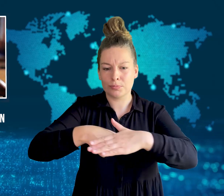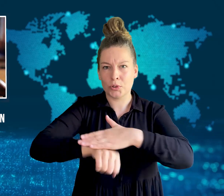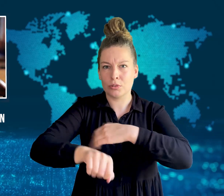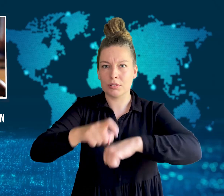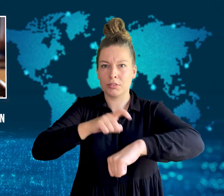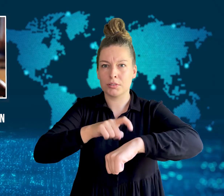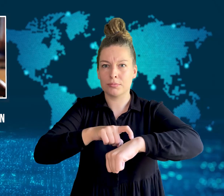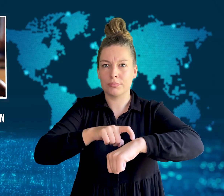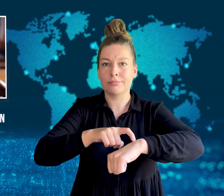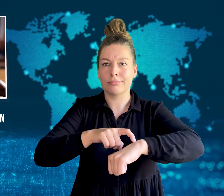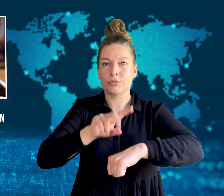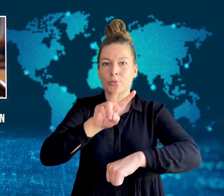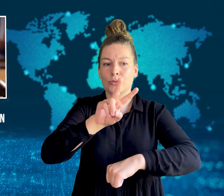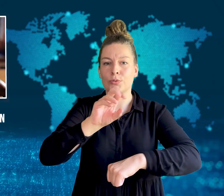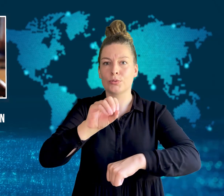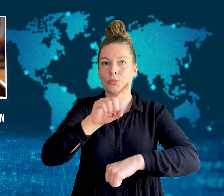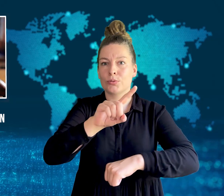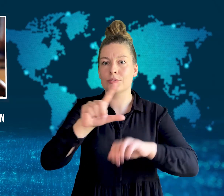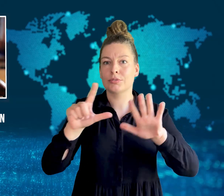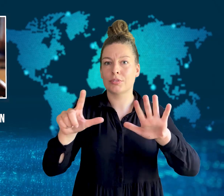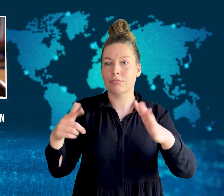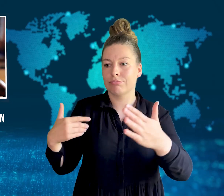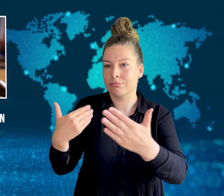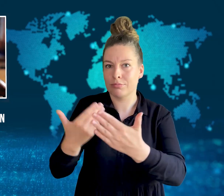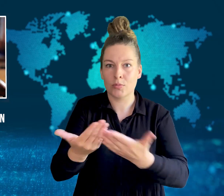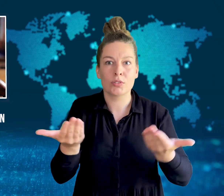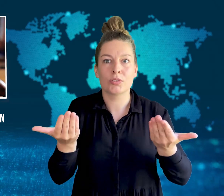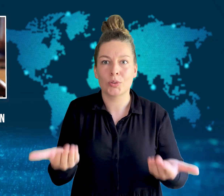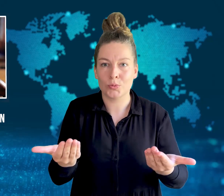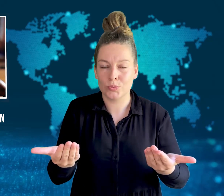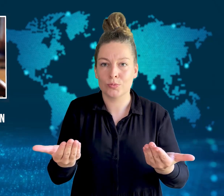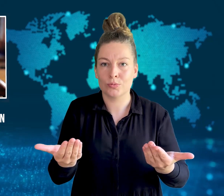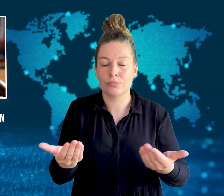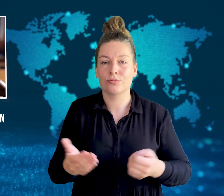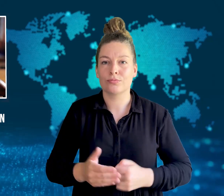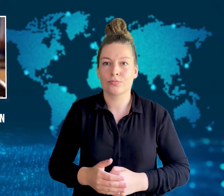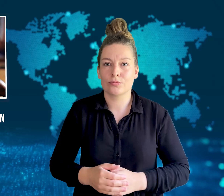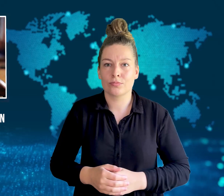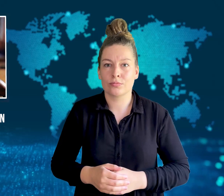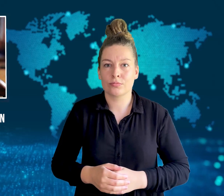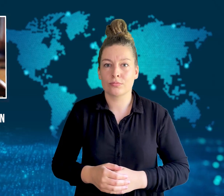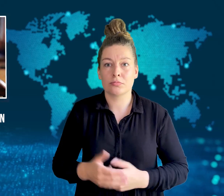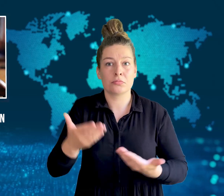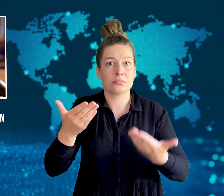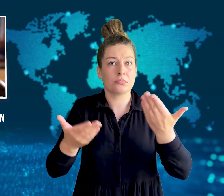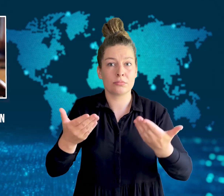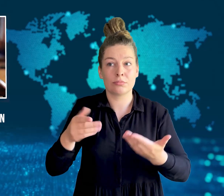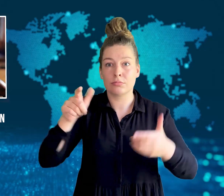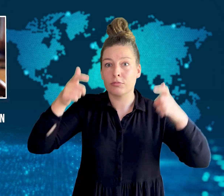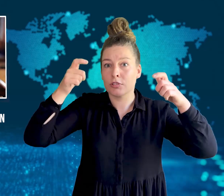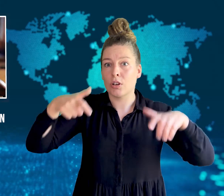If the prosecutor is successful, the name of the non-biological mother